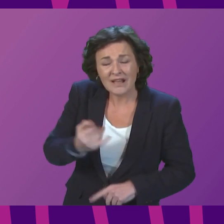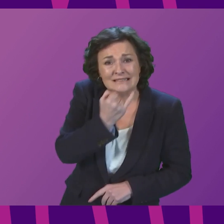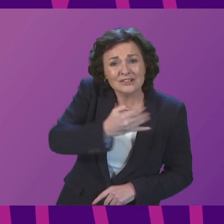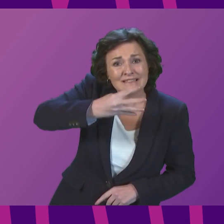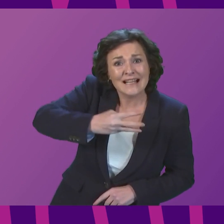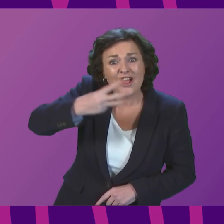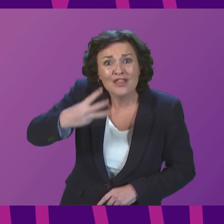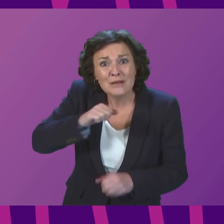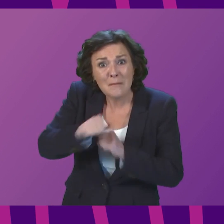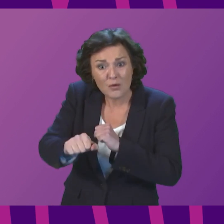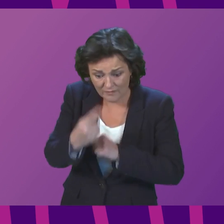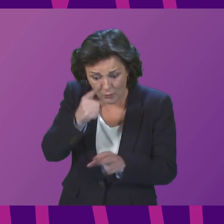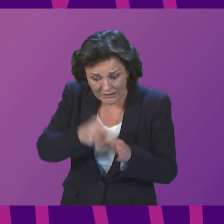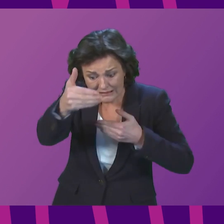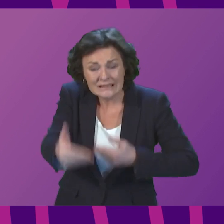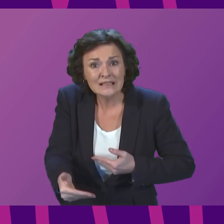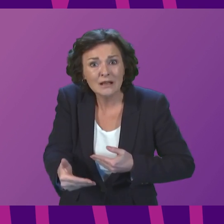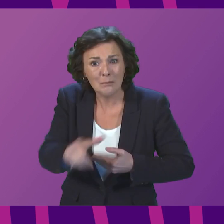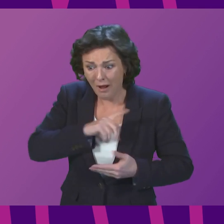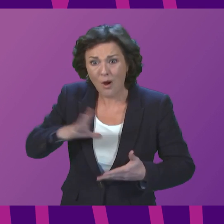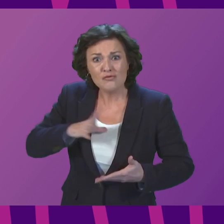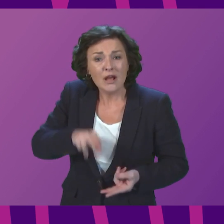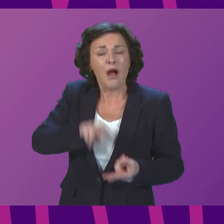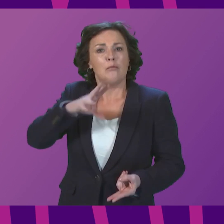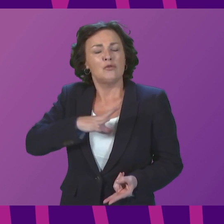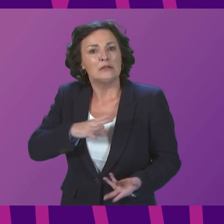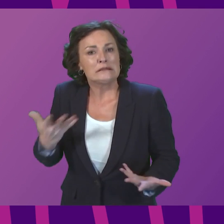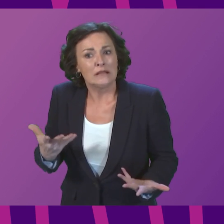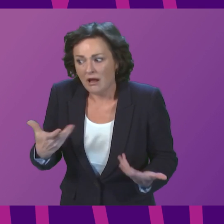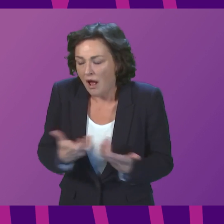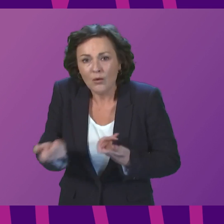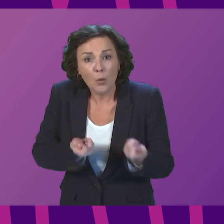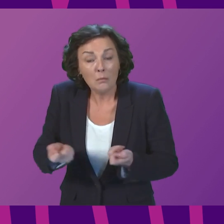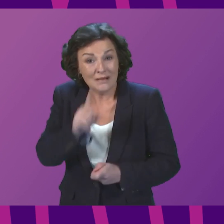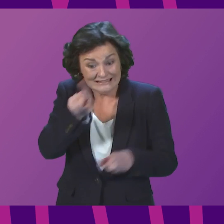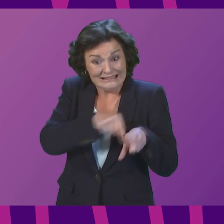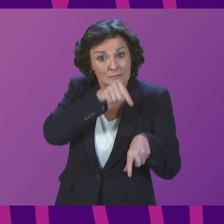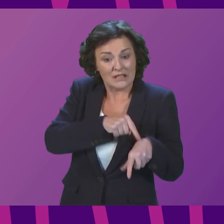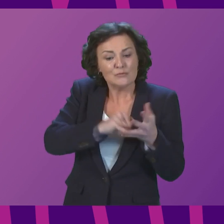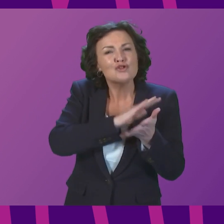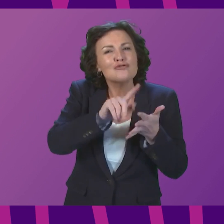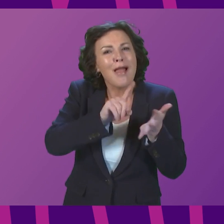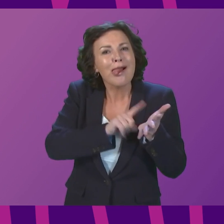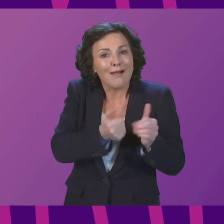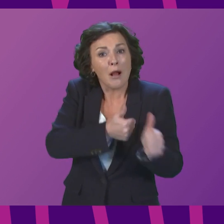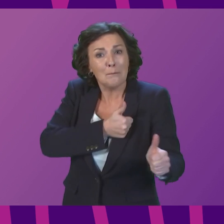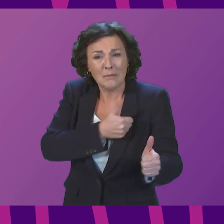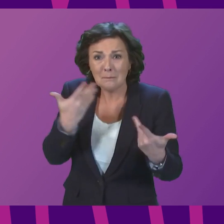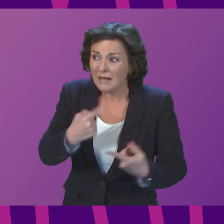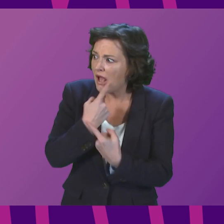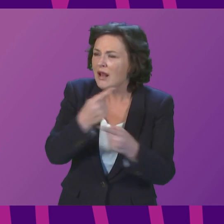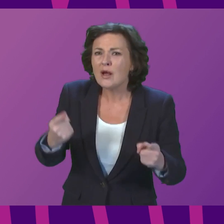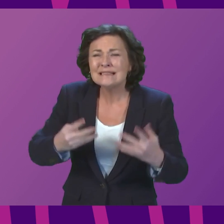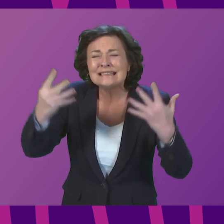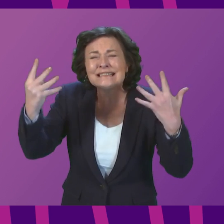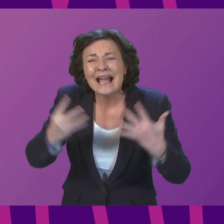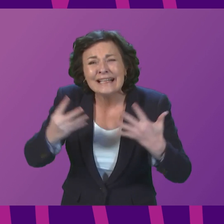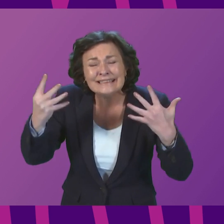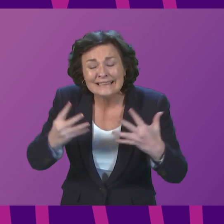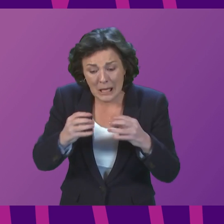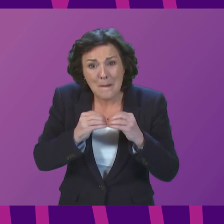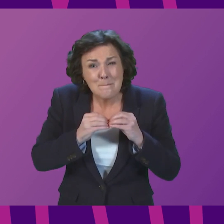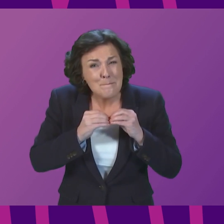At the same time, Shell has announced profits of more than $19 billion, which equates to